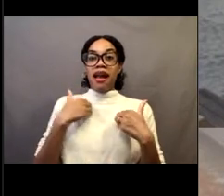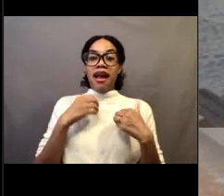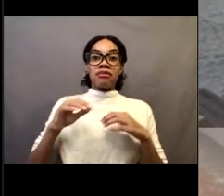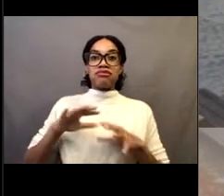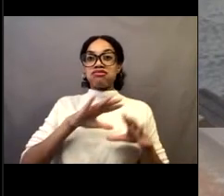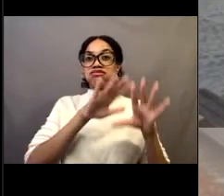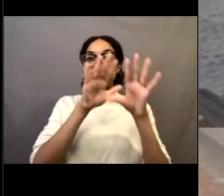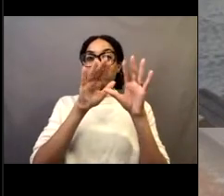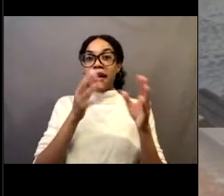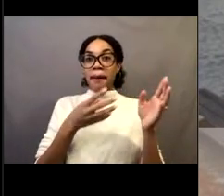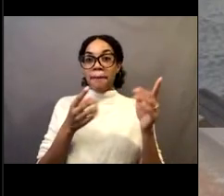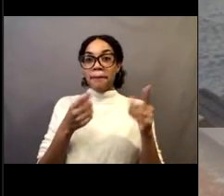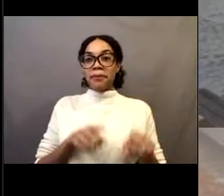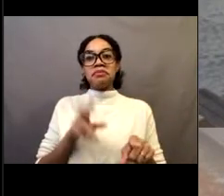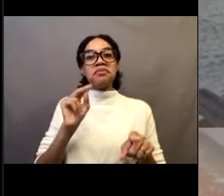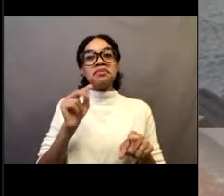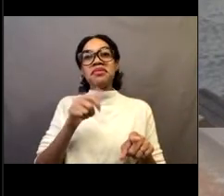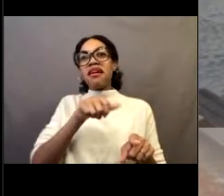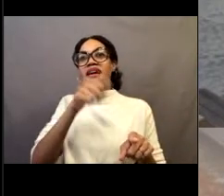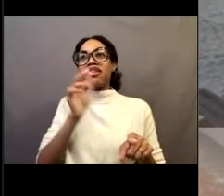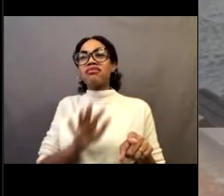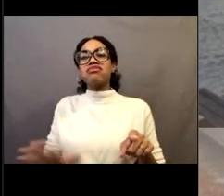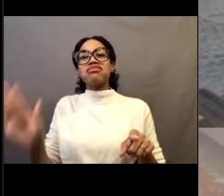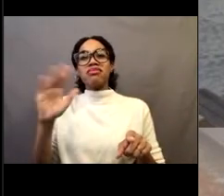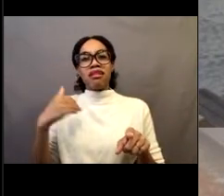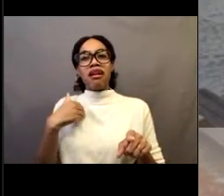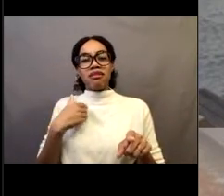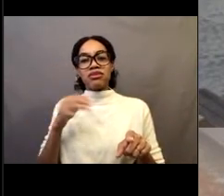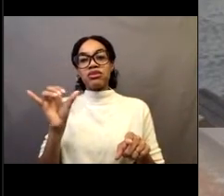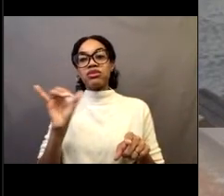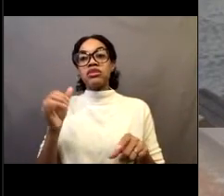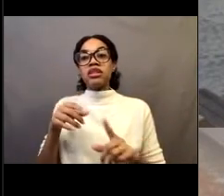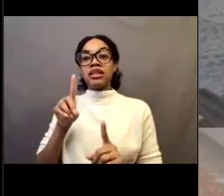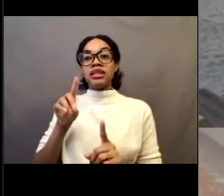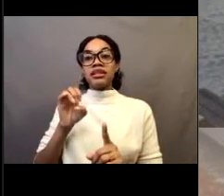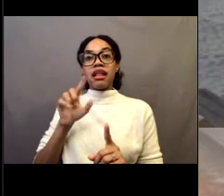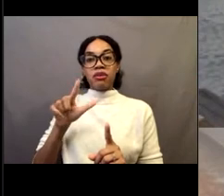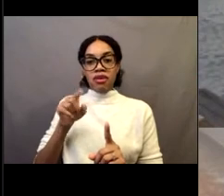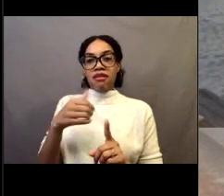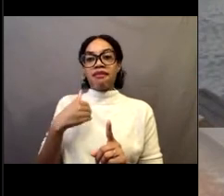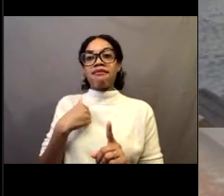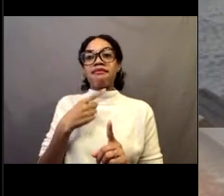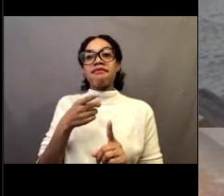this photo of flooding in Delaware, and then my friend Erin who lives in Louisiana, this is her home